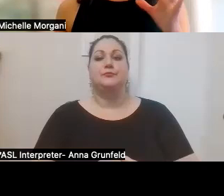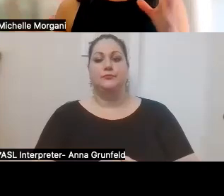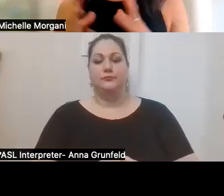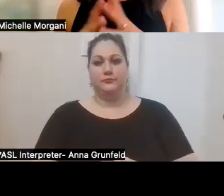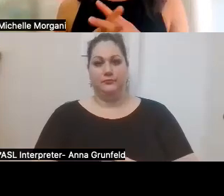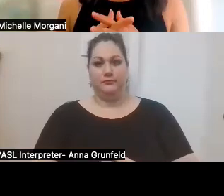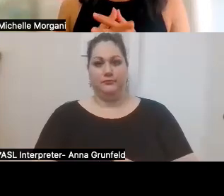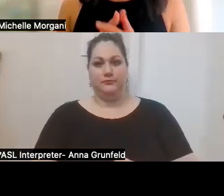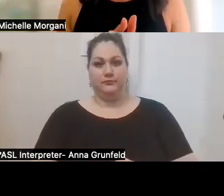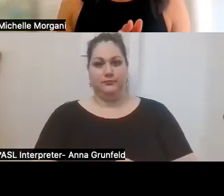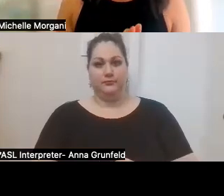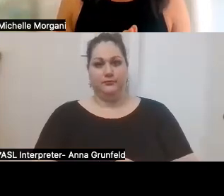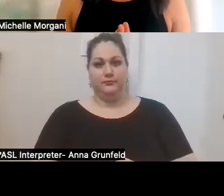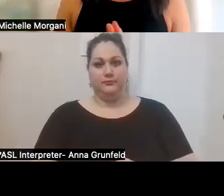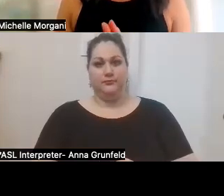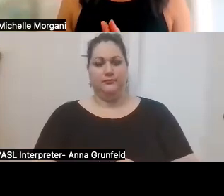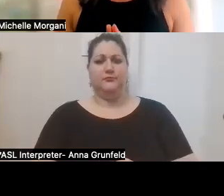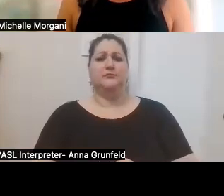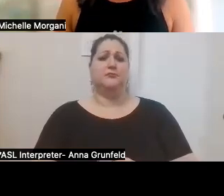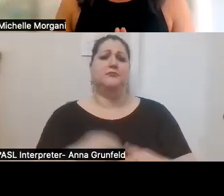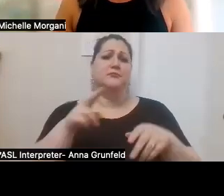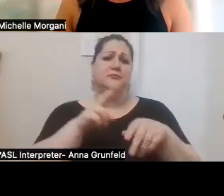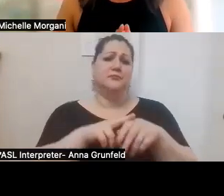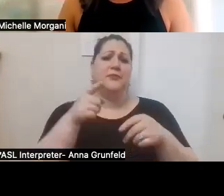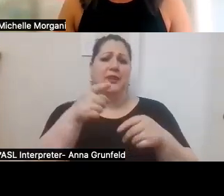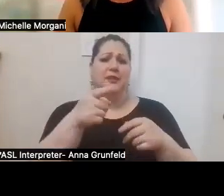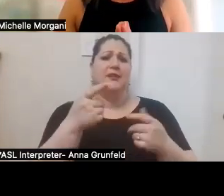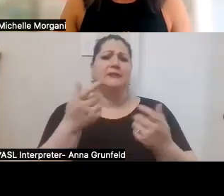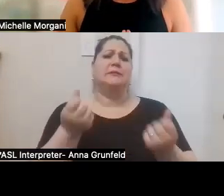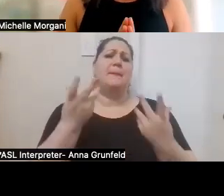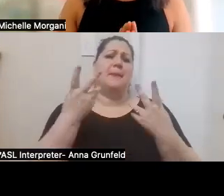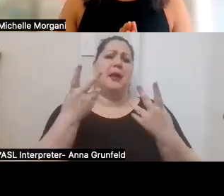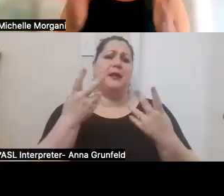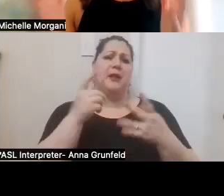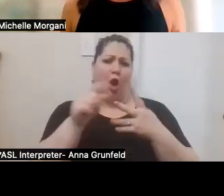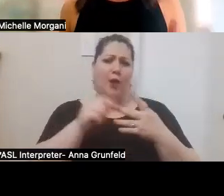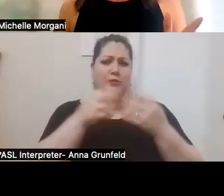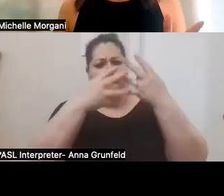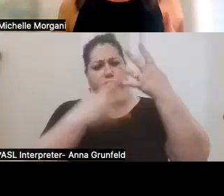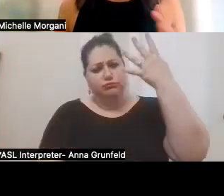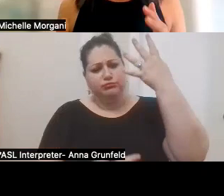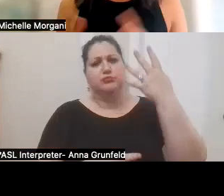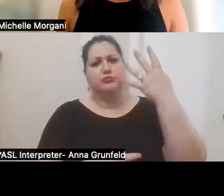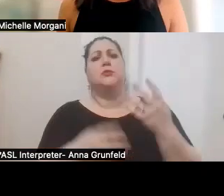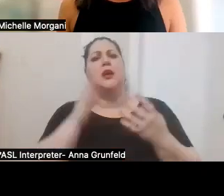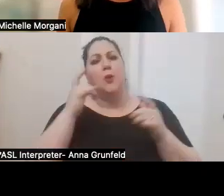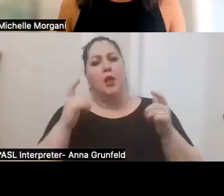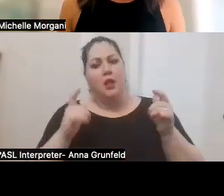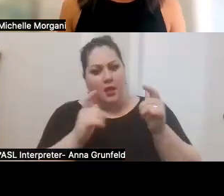and we would want to narrow it down a little bit to what the student’s preference would be. And of course, what is going to be available at the site,